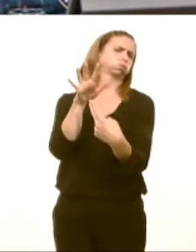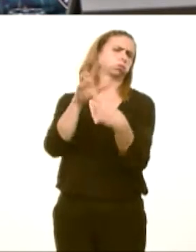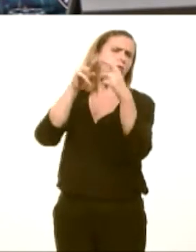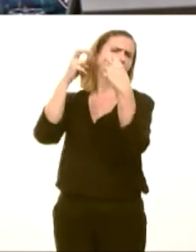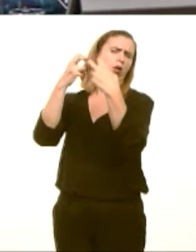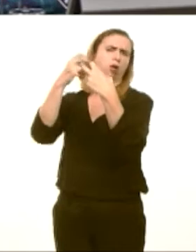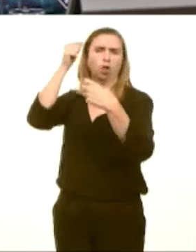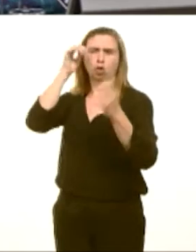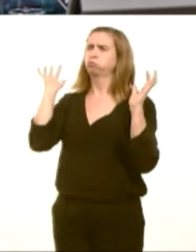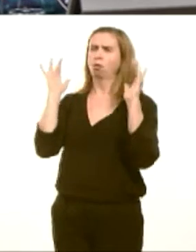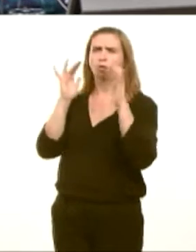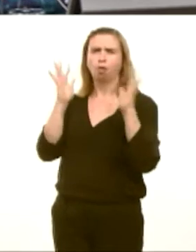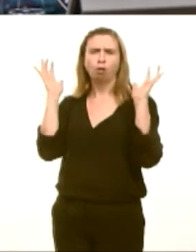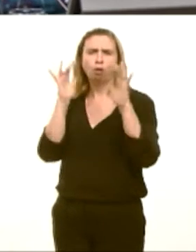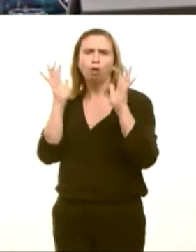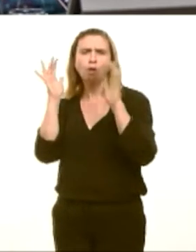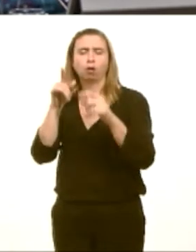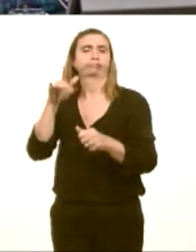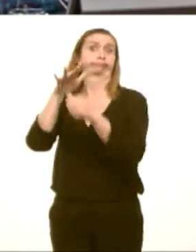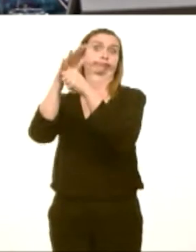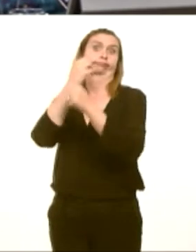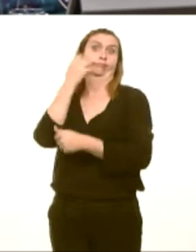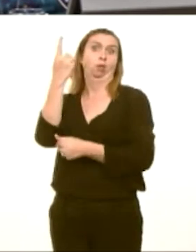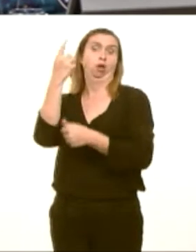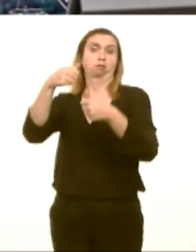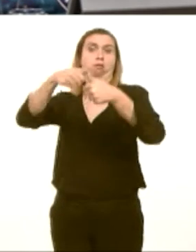numbers: Conwy comes at the top, followed closely by Caernarfon.